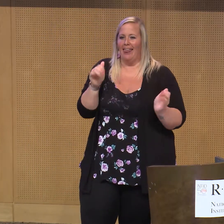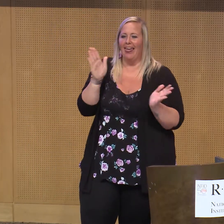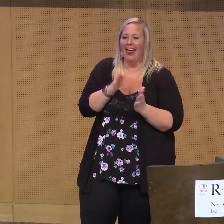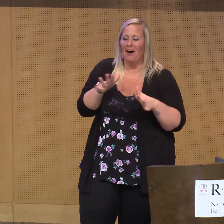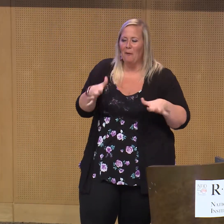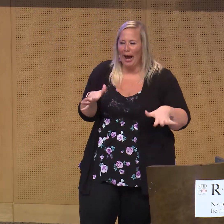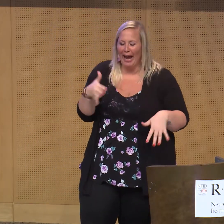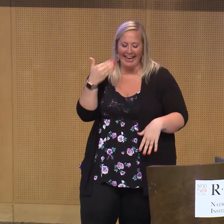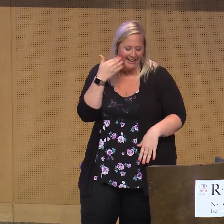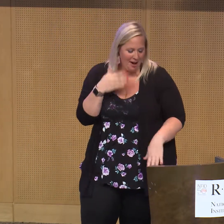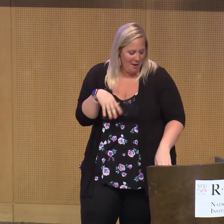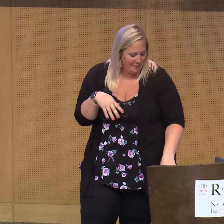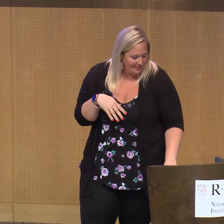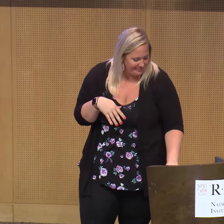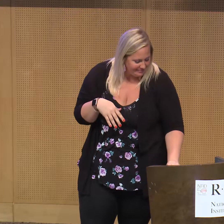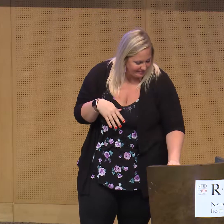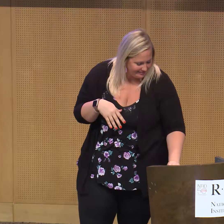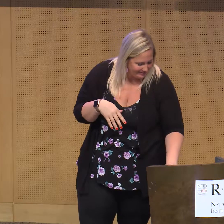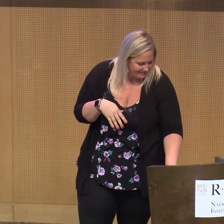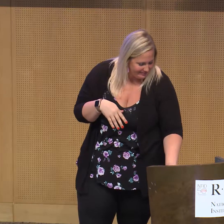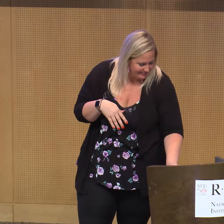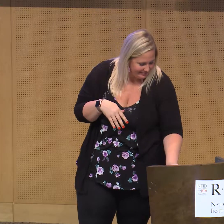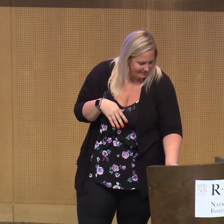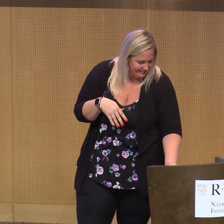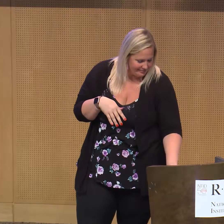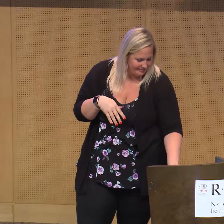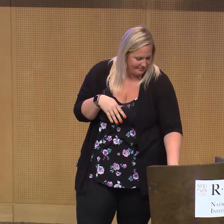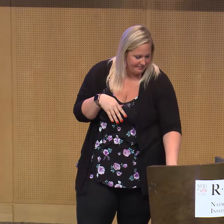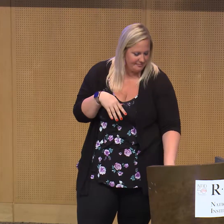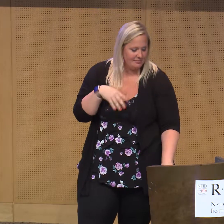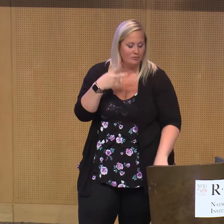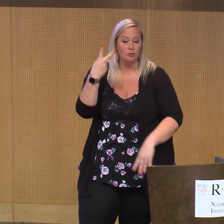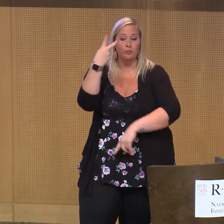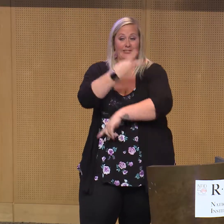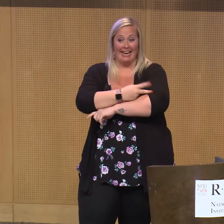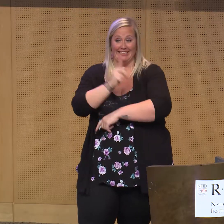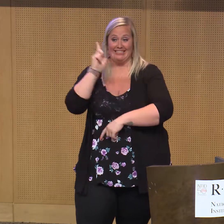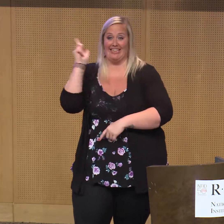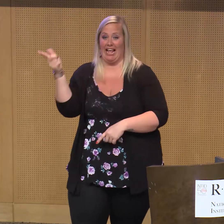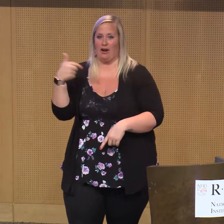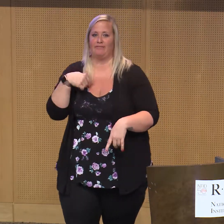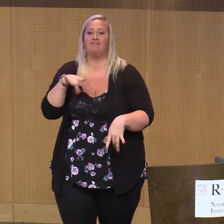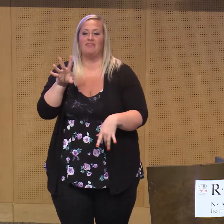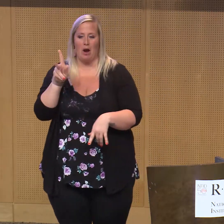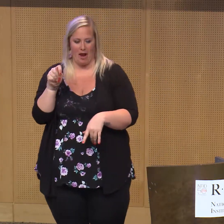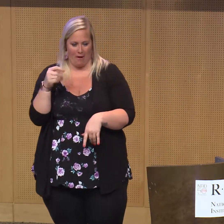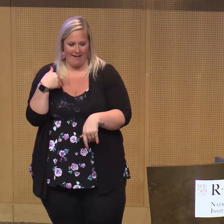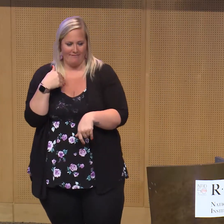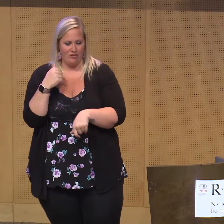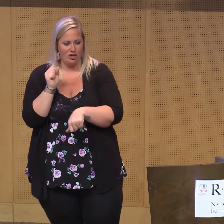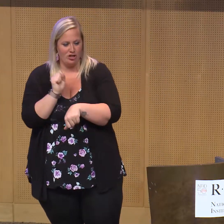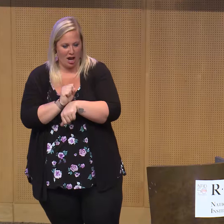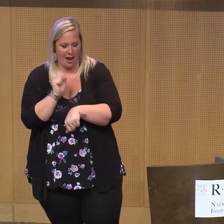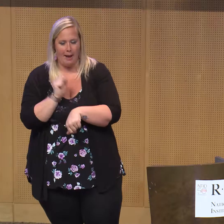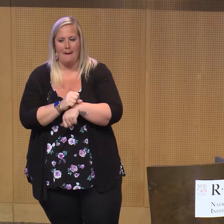And 1 of the 4 people said-- because they kind of gave me a hint, like, "Don't worry. "You're in the running. You're probably gonna get the job,"